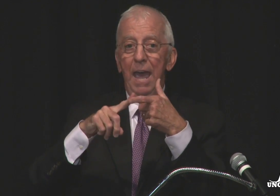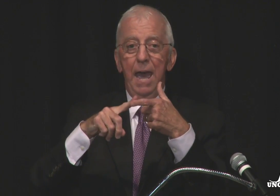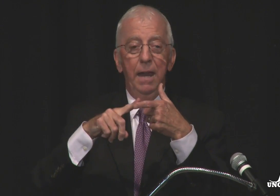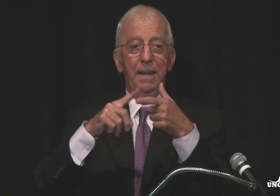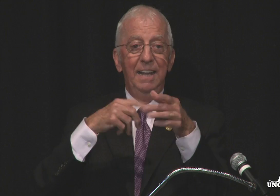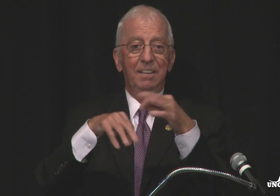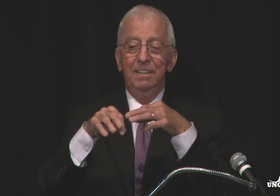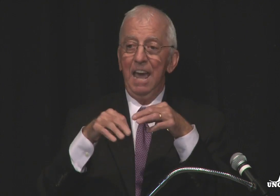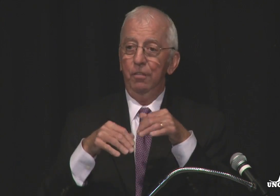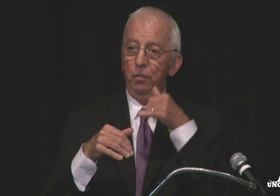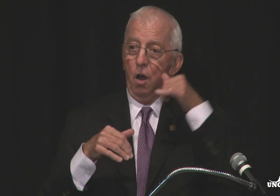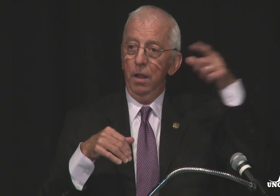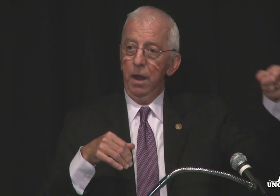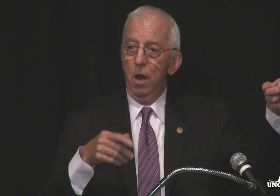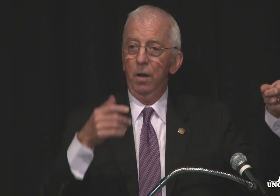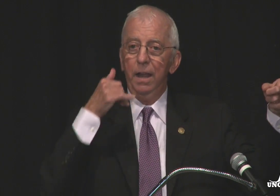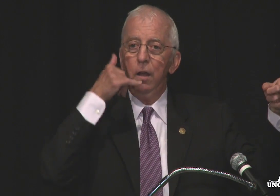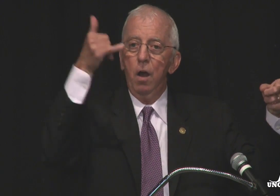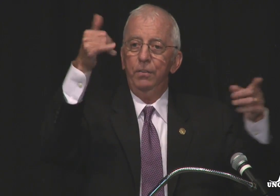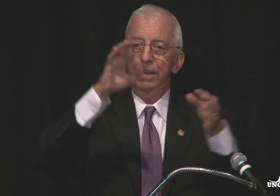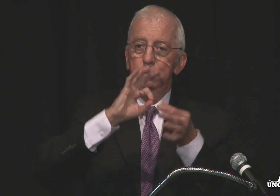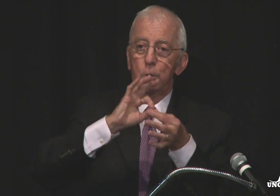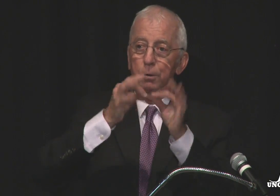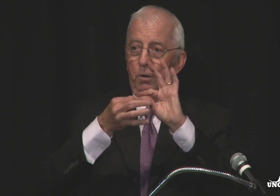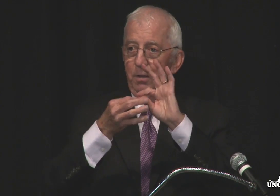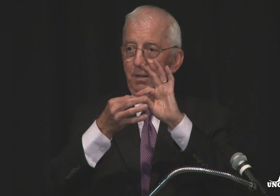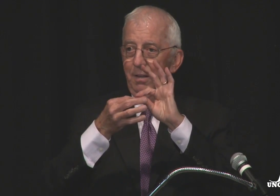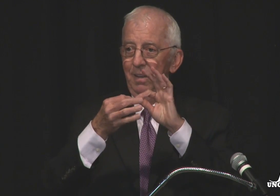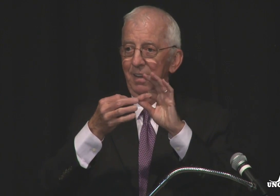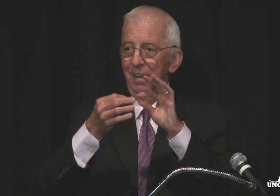Then instead of calling her it calls an interpreter.